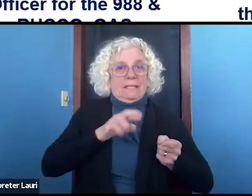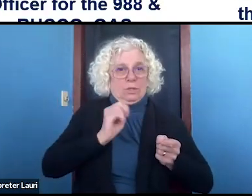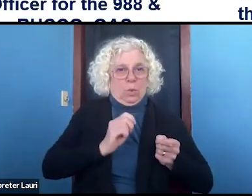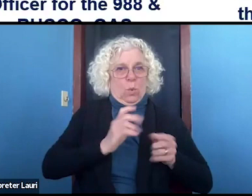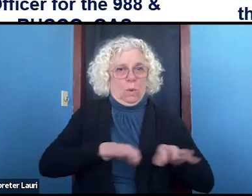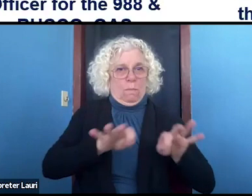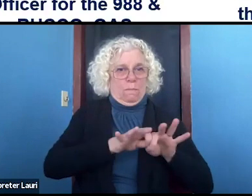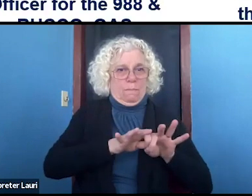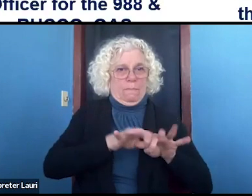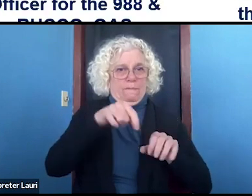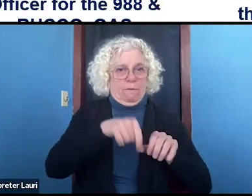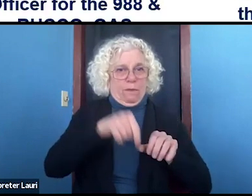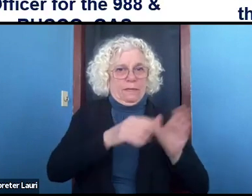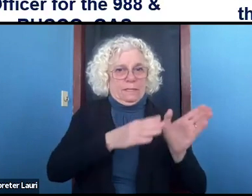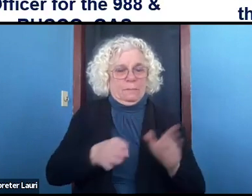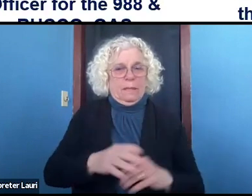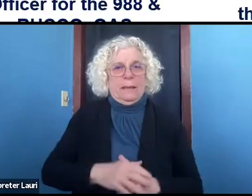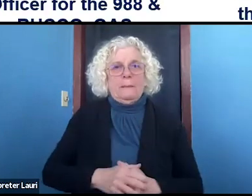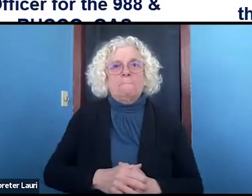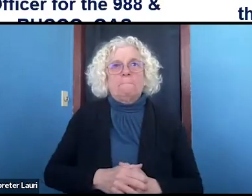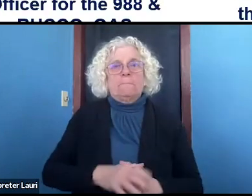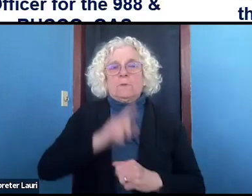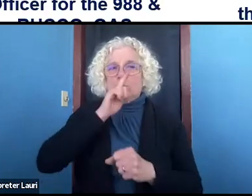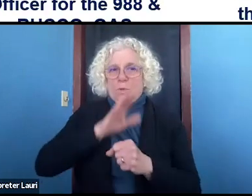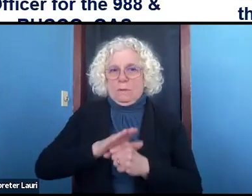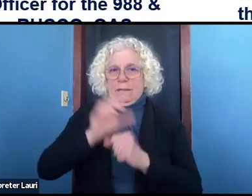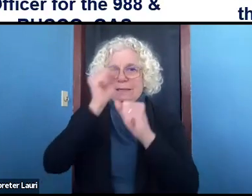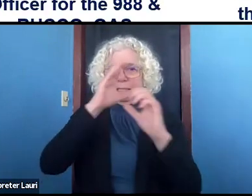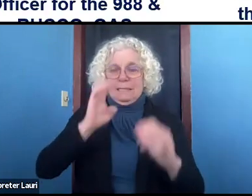We embrace this vision fully as we see equity as being critical